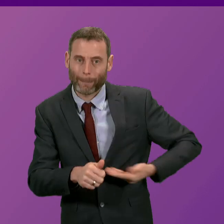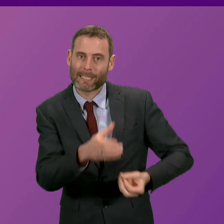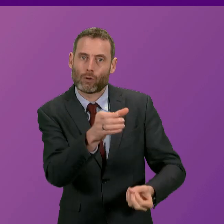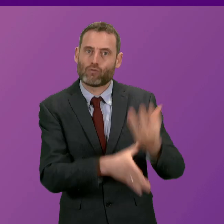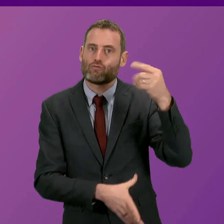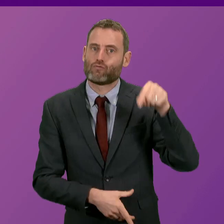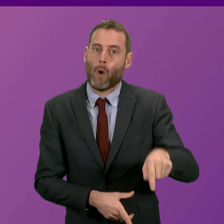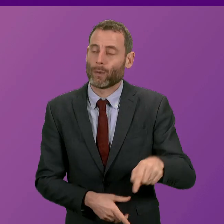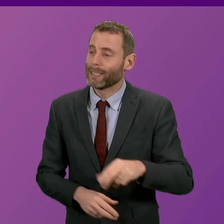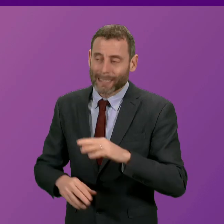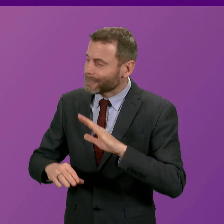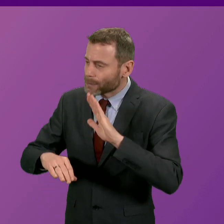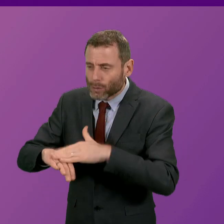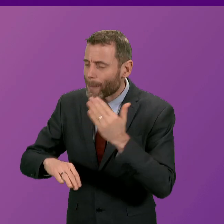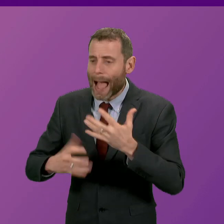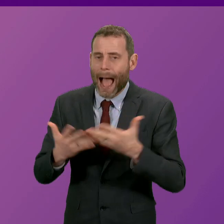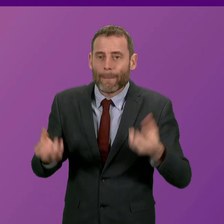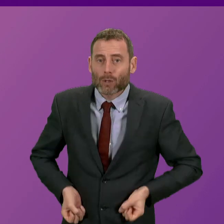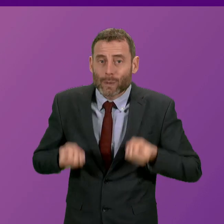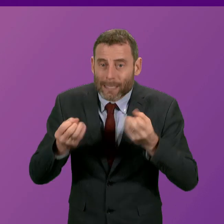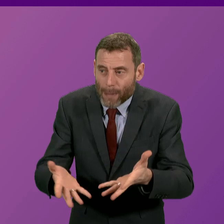it is about our children leaving school with the skills that they need.